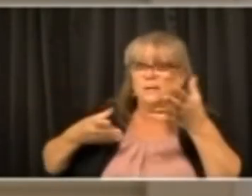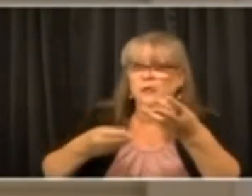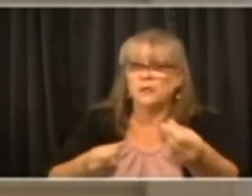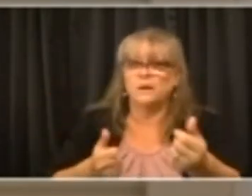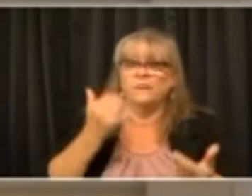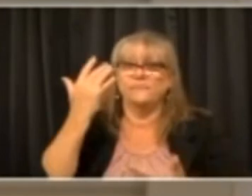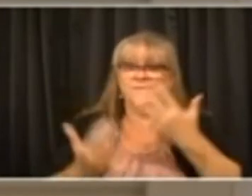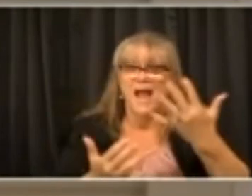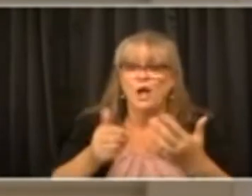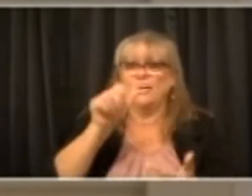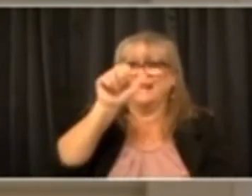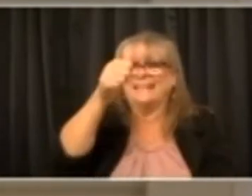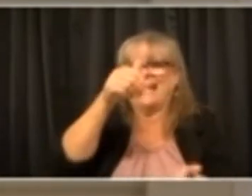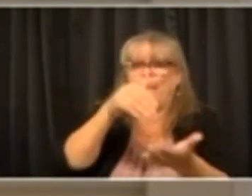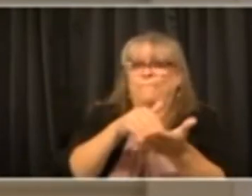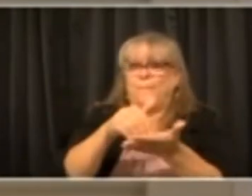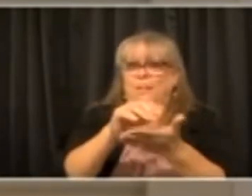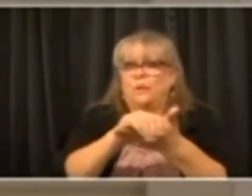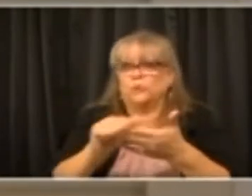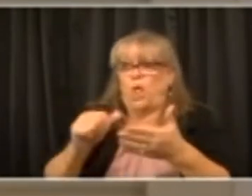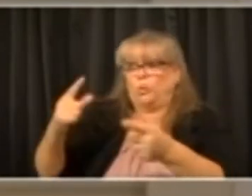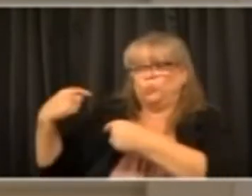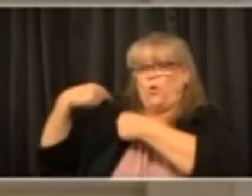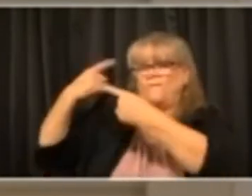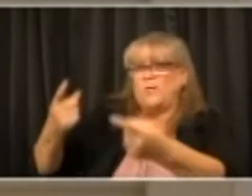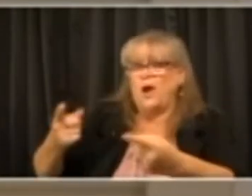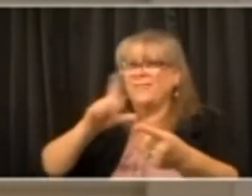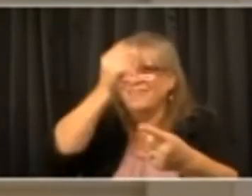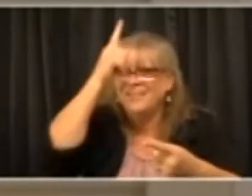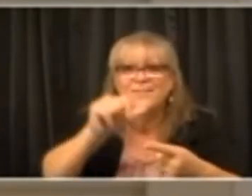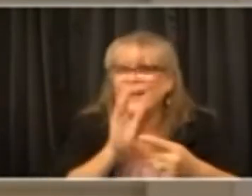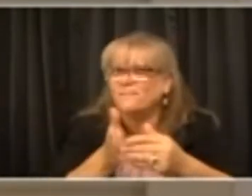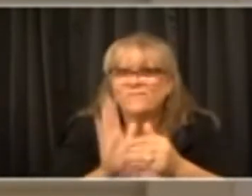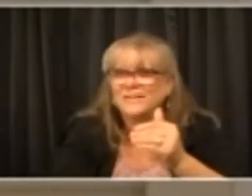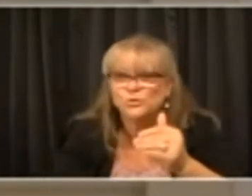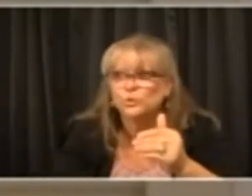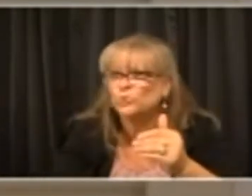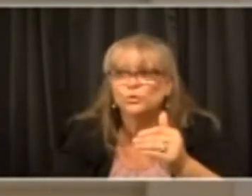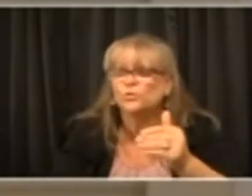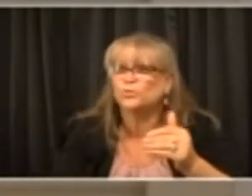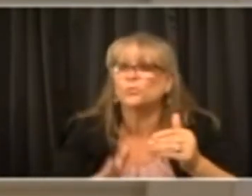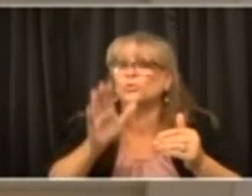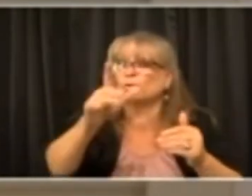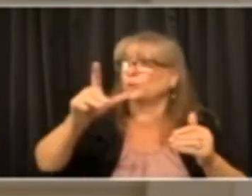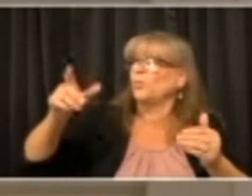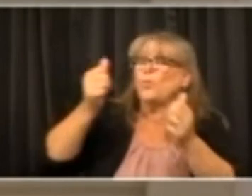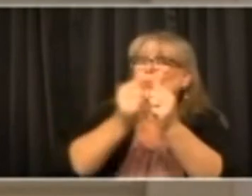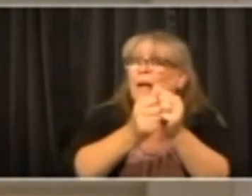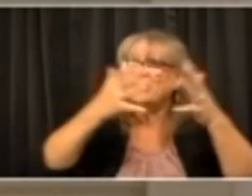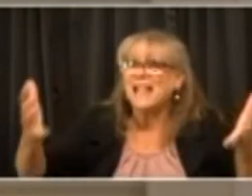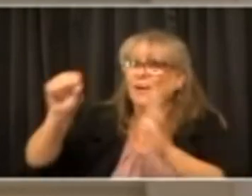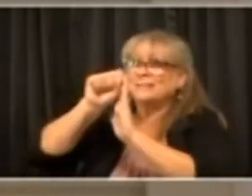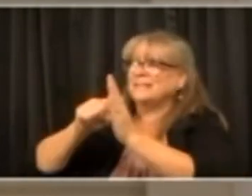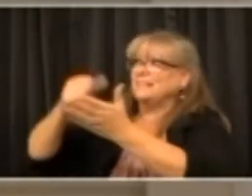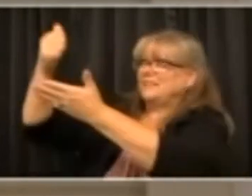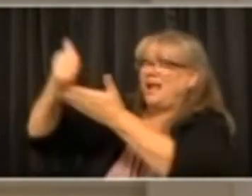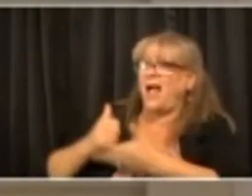not include the state assistance to local fires um before fire became the state responsibility fire in comparison